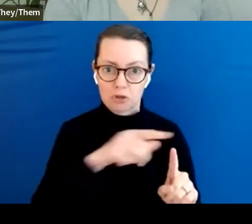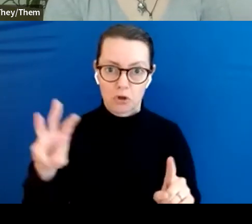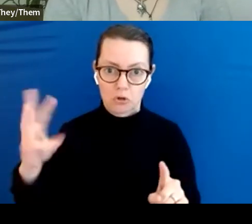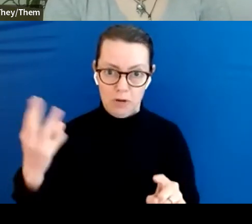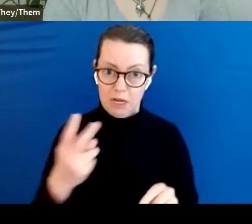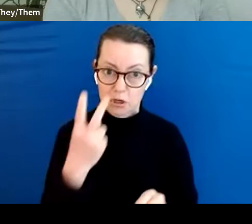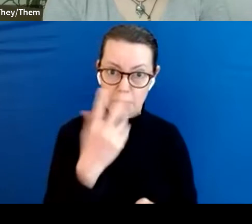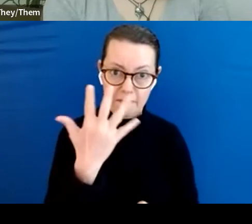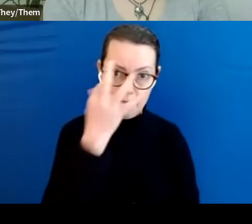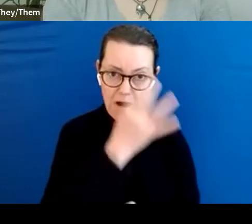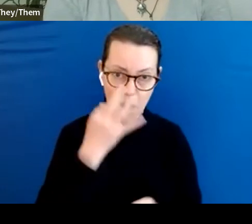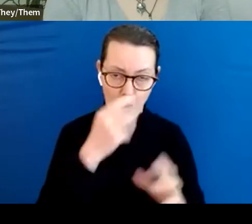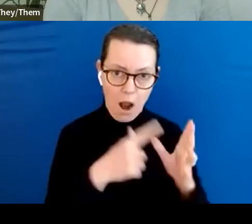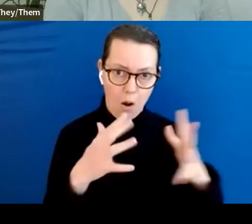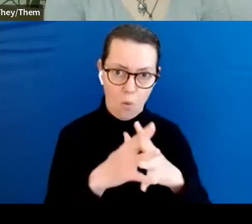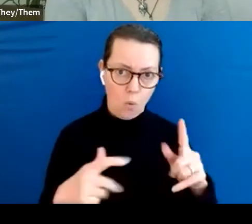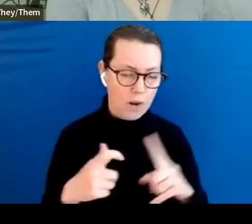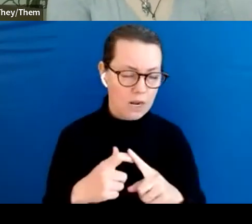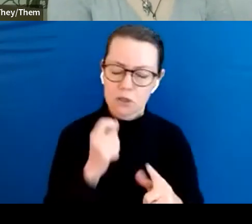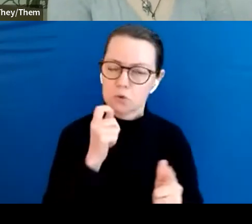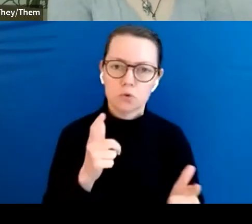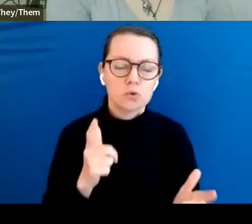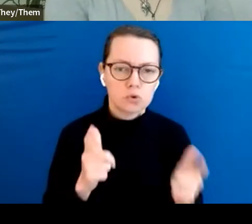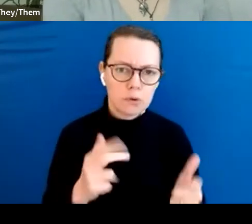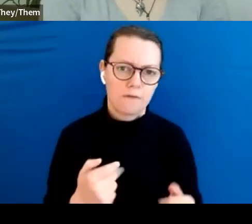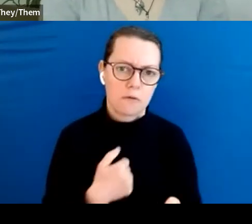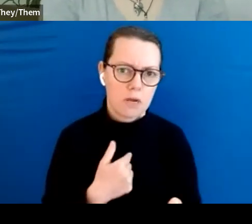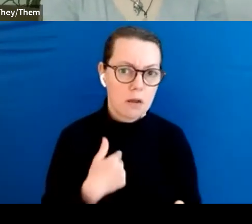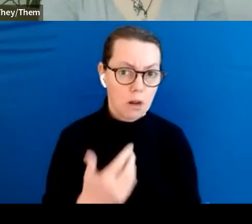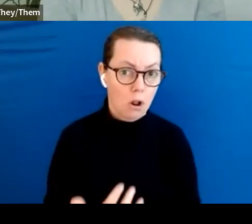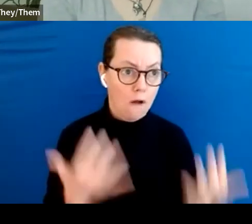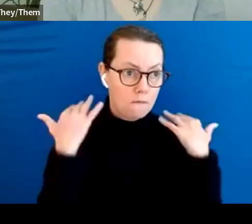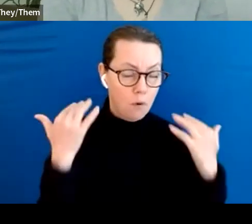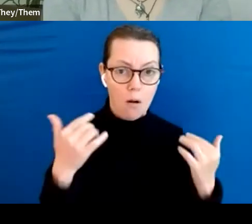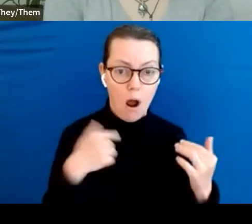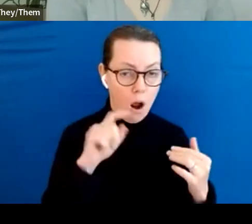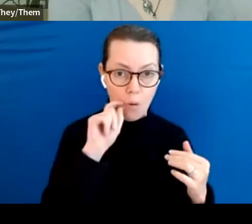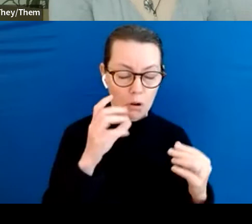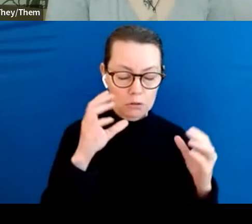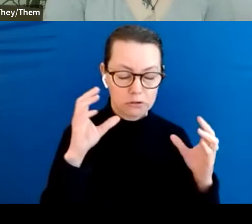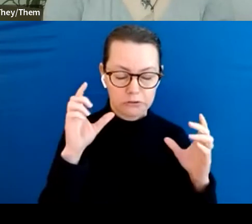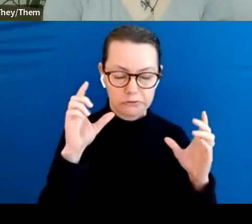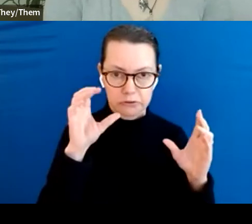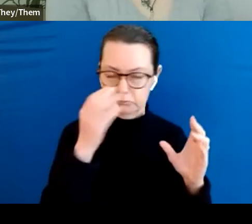If I have to attend to 25, hours of classes a week, I'm overwhelmed and I don't end up getting much benefit out of any of them.